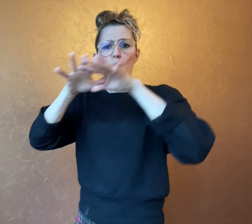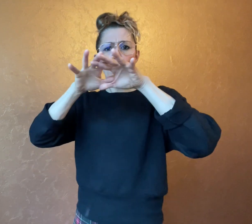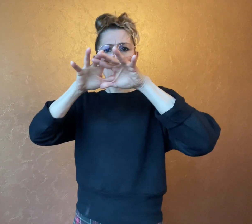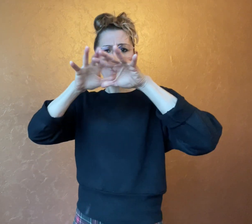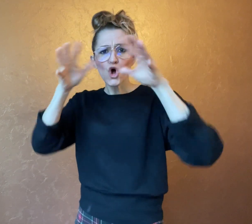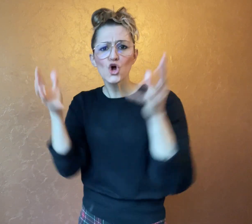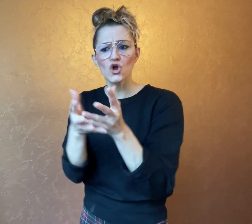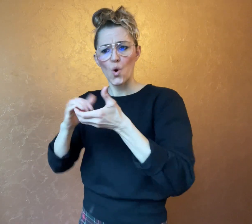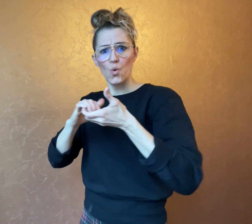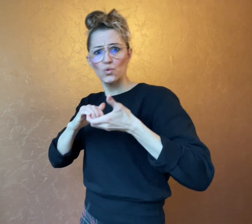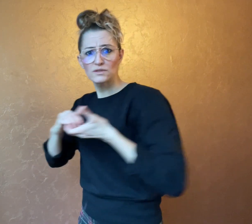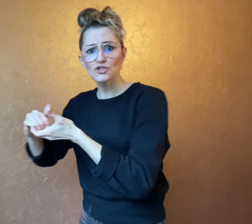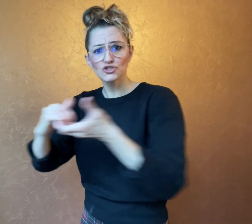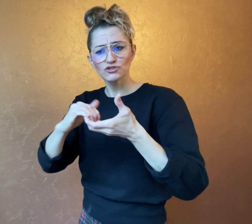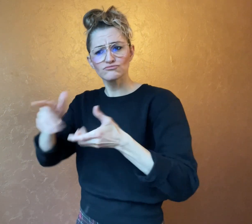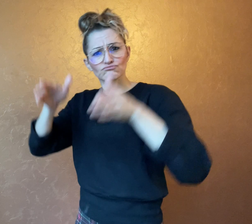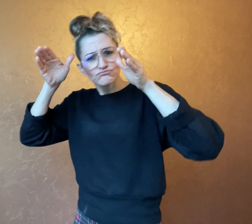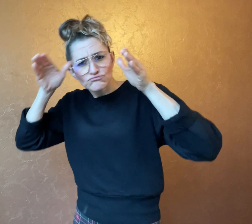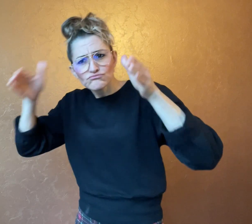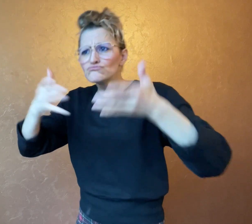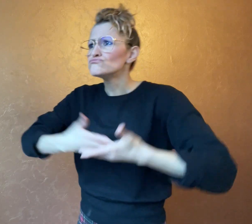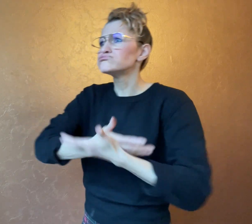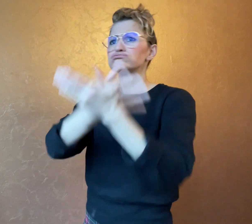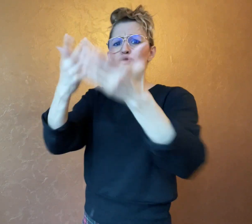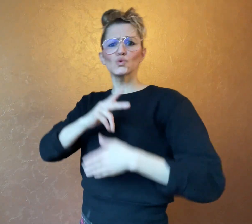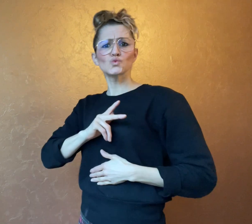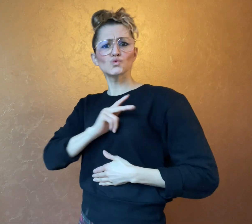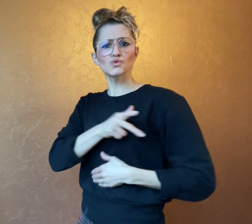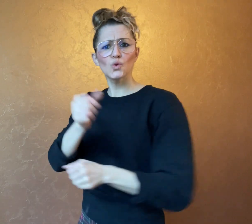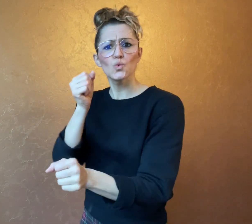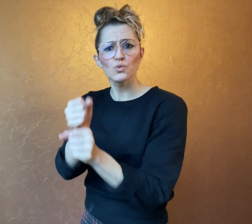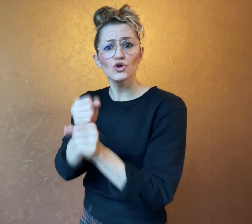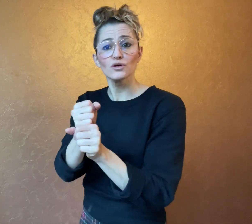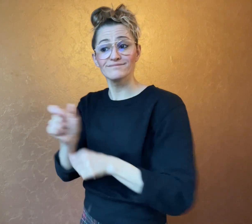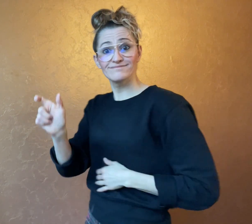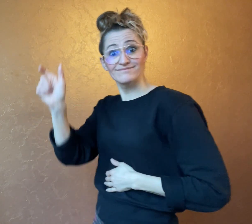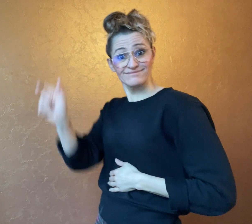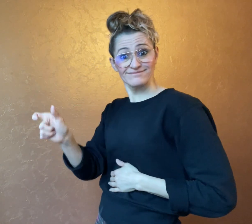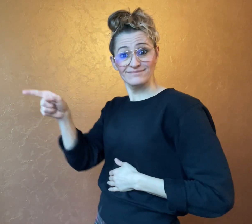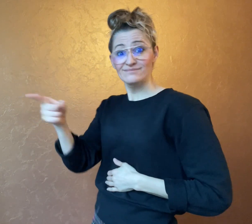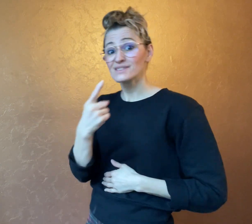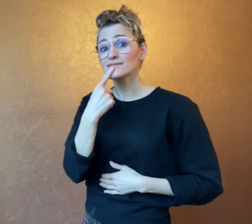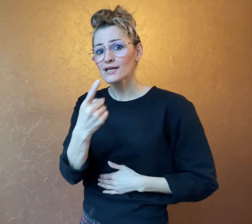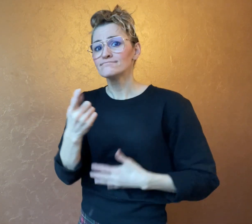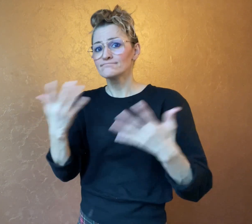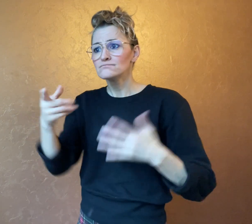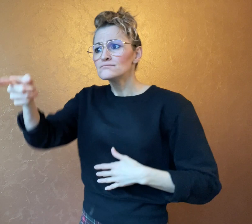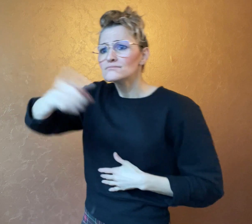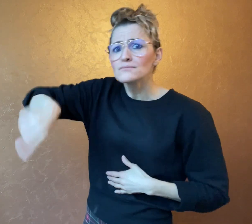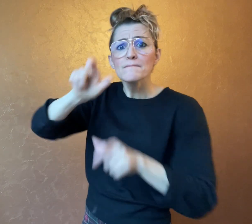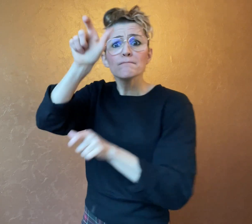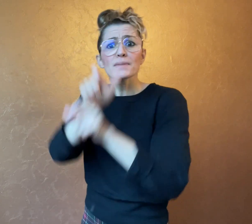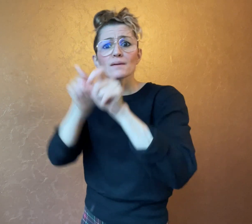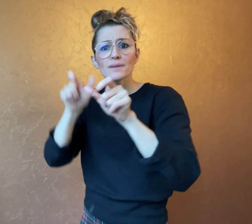said that senior citizens and people with disabilities